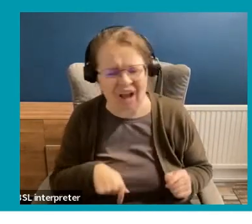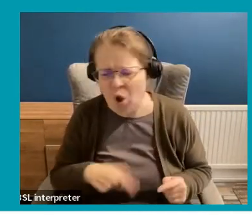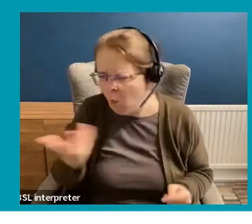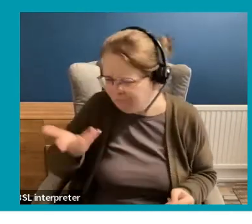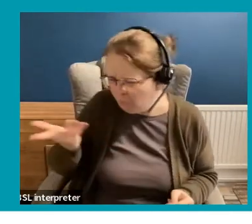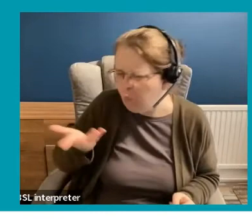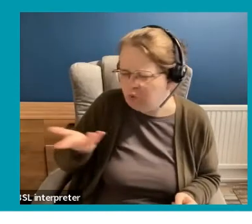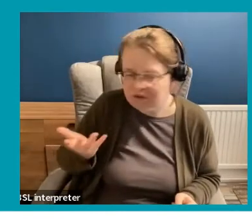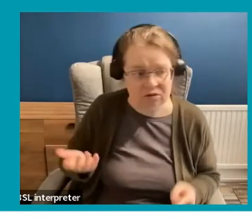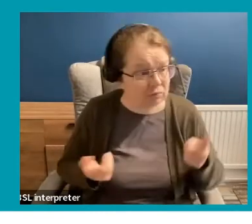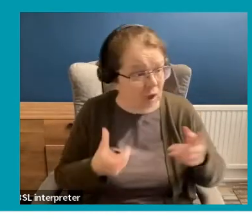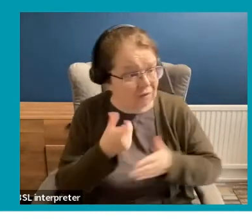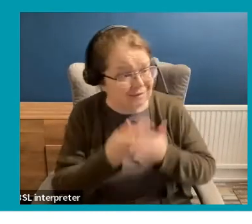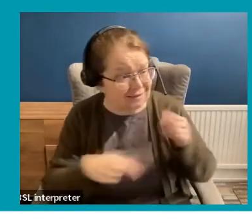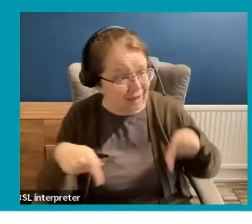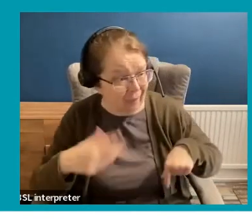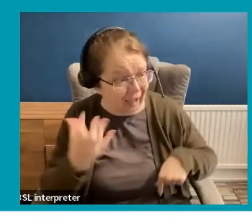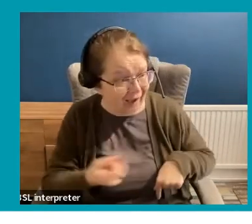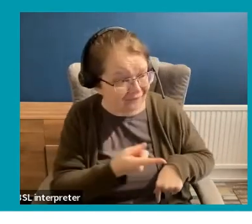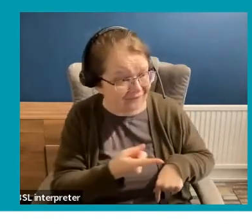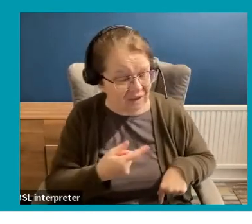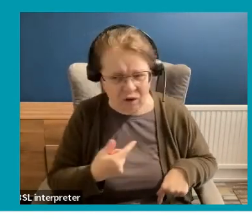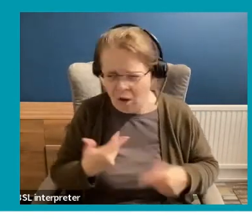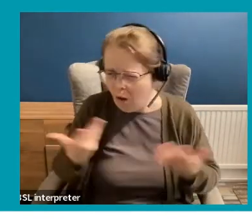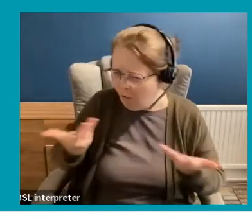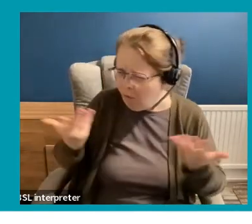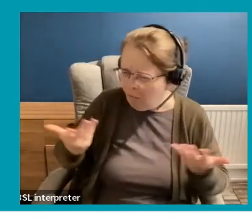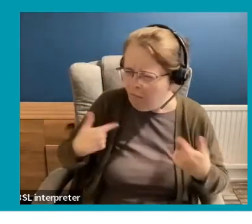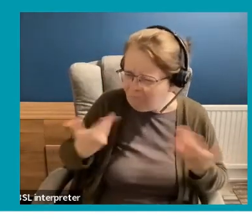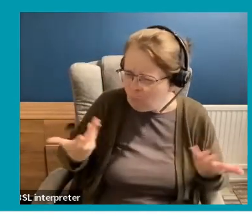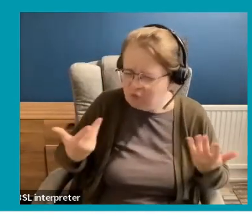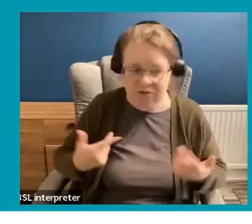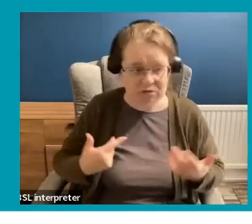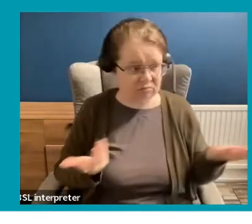And then I said you have disabled people in this area. They said oh yeah. And then they said you had gay people, and they said no we don't have any gay people.